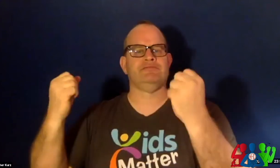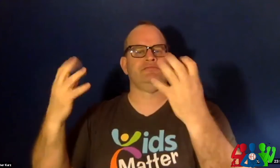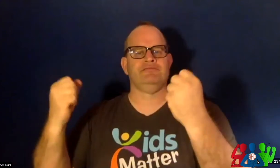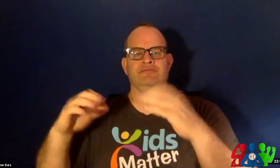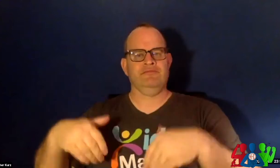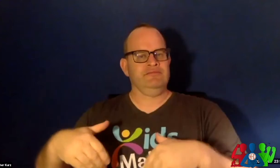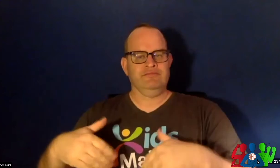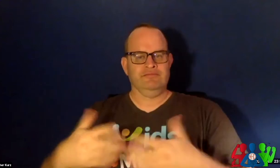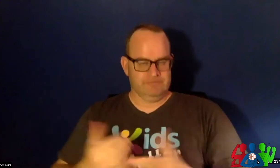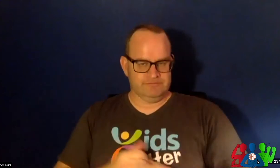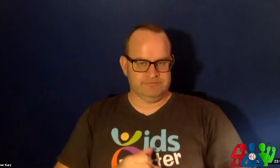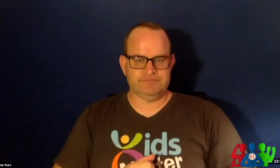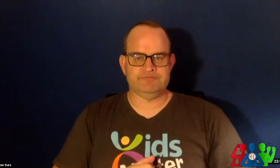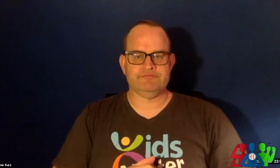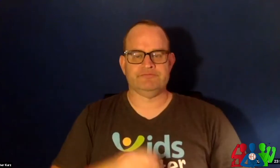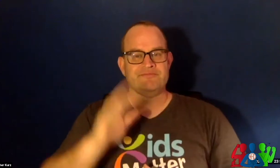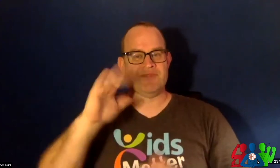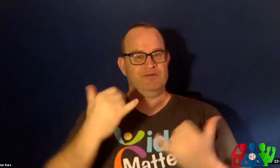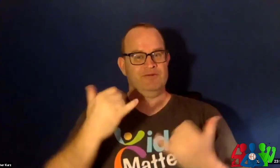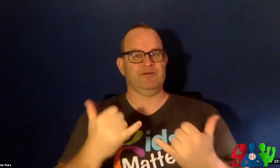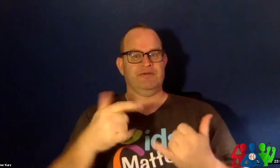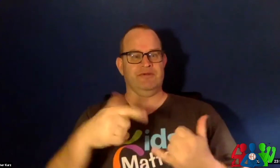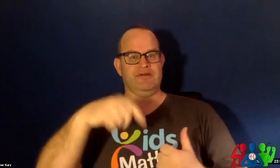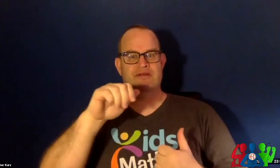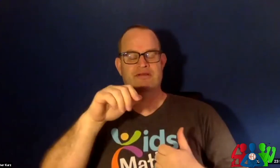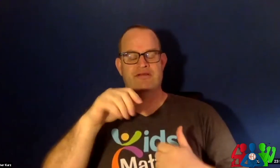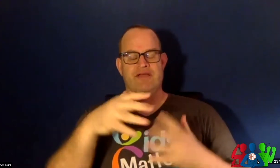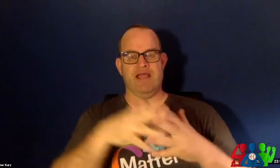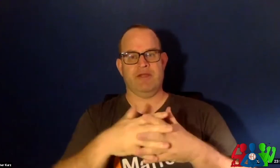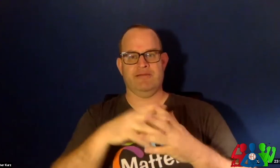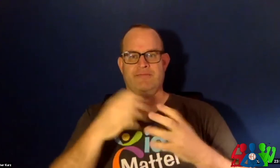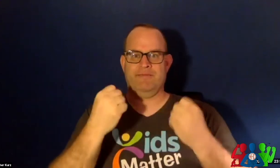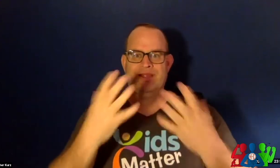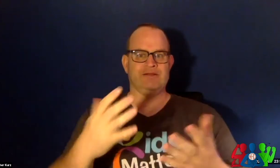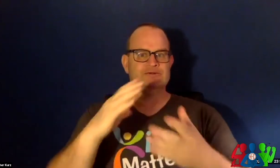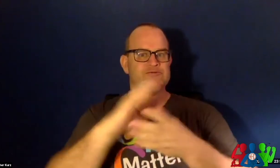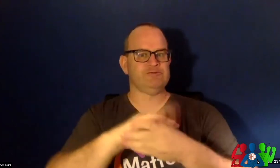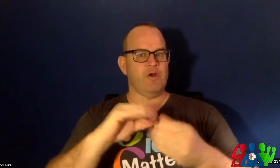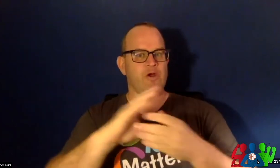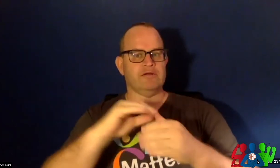or translate stories into other languages, both written and signed.